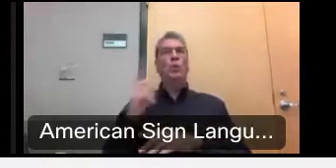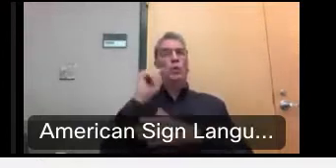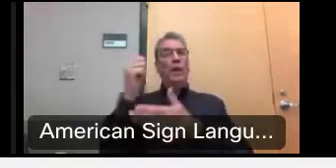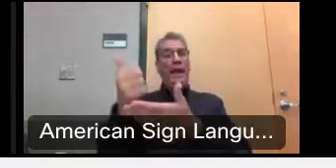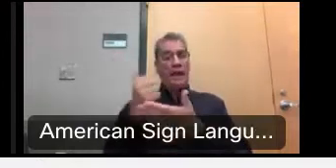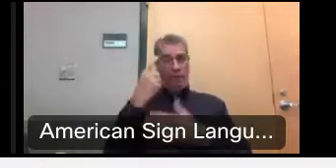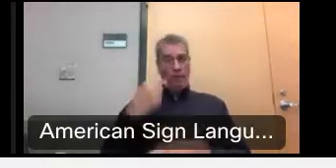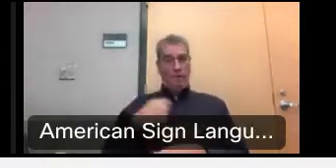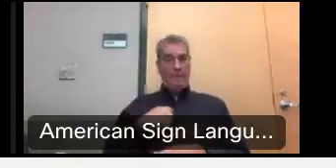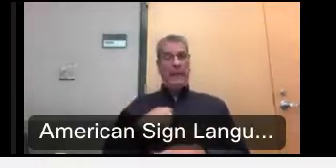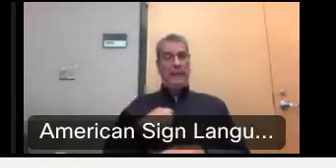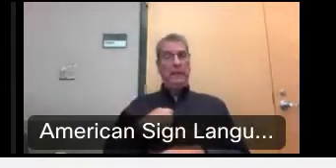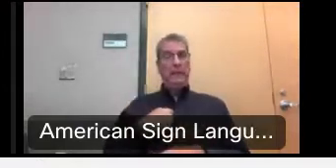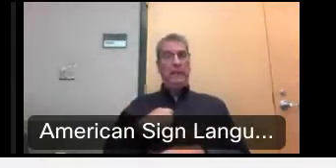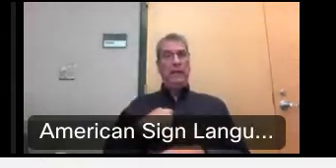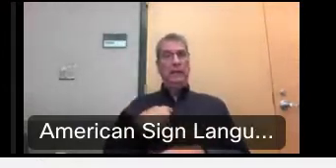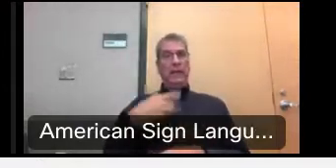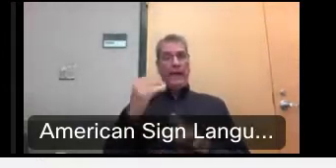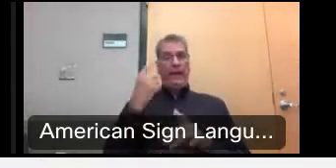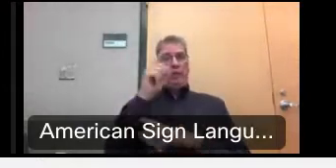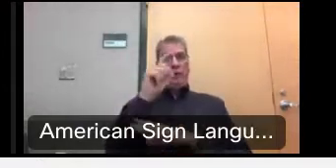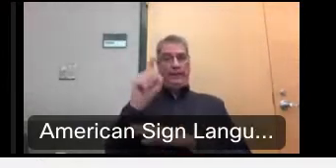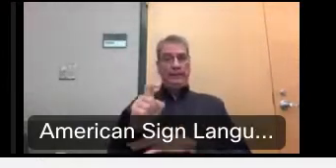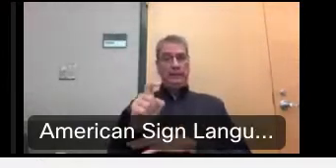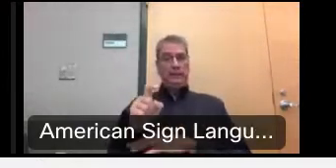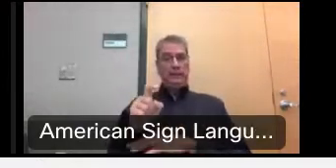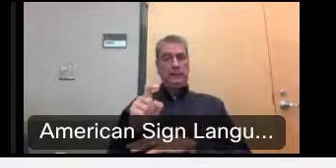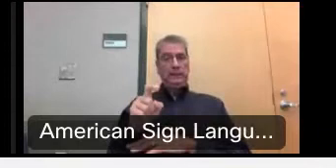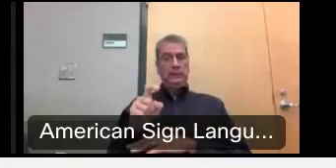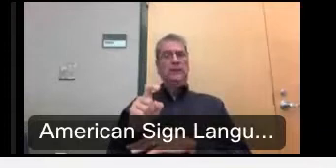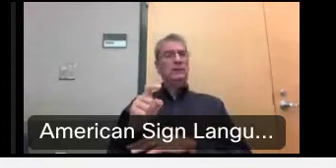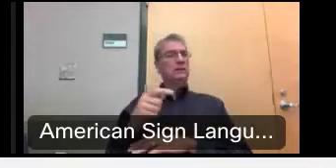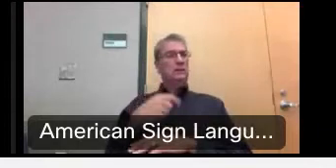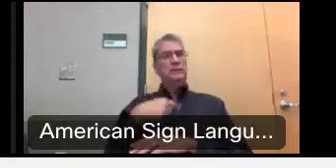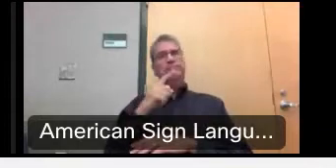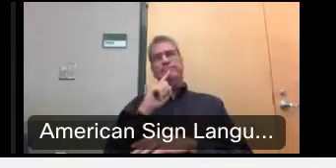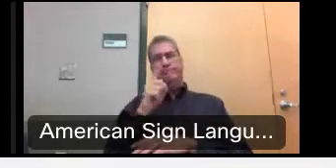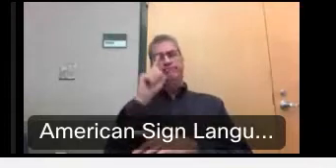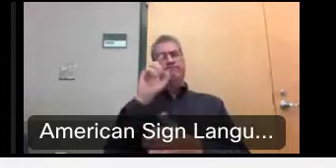me. Um, and for Texas. Was I'm a firm believer that science, including